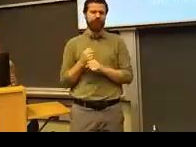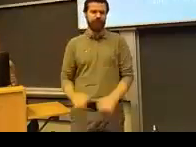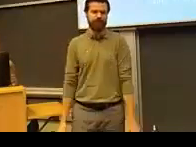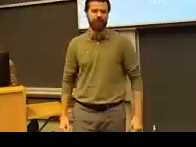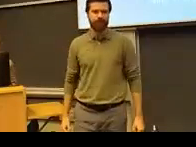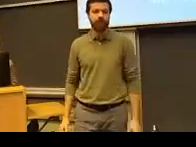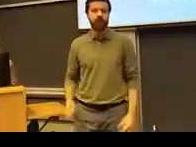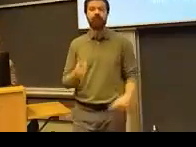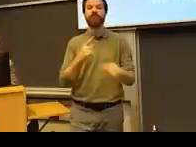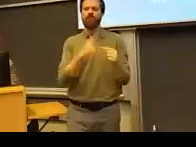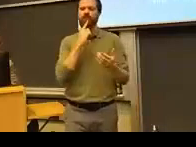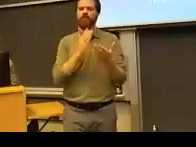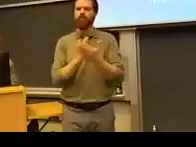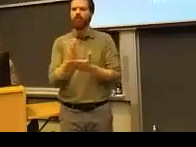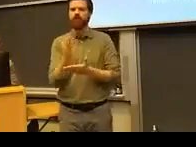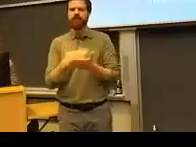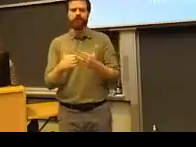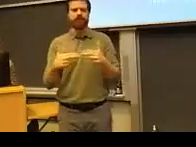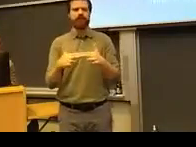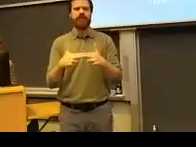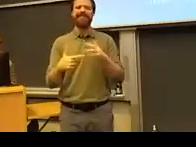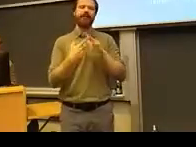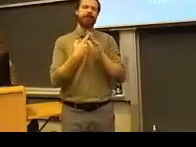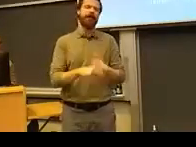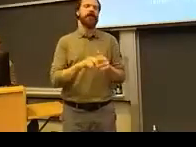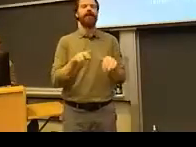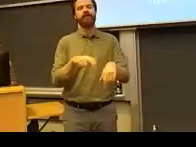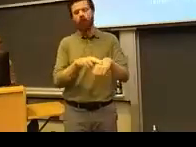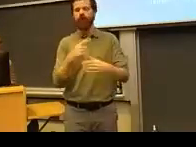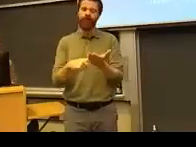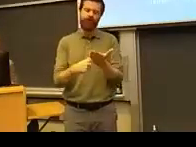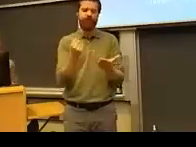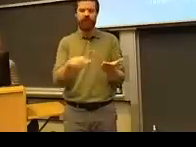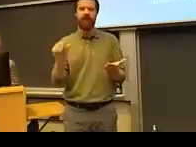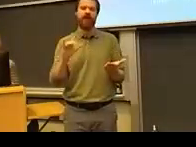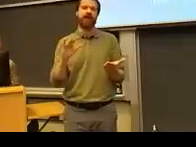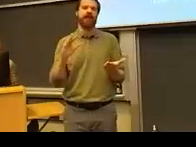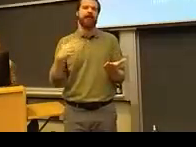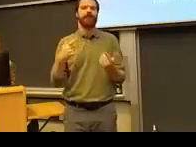be going through some um slides at the beginning just um to talk about any um conflicts of interest